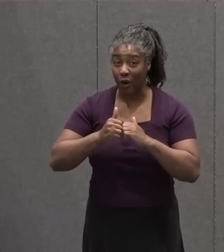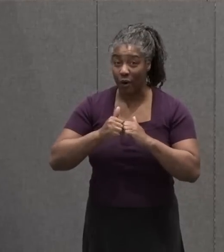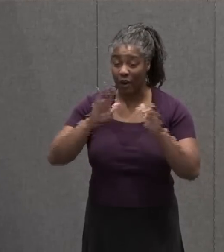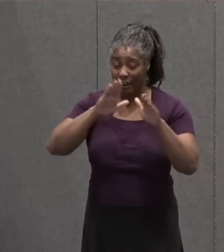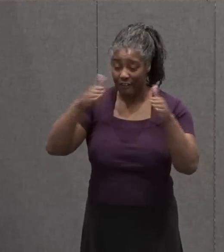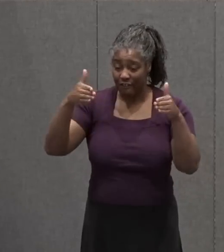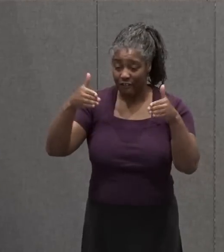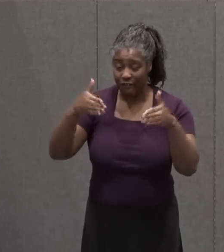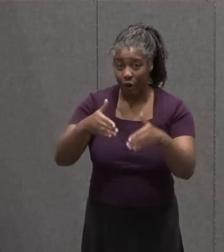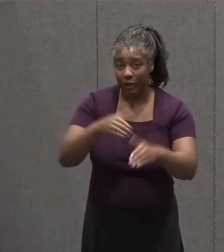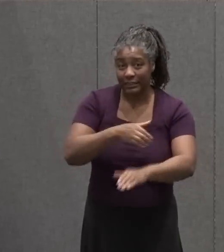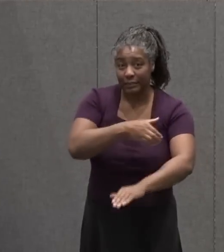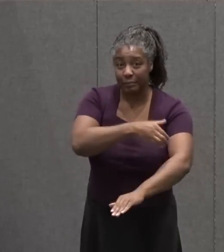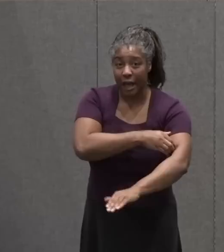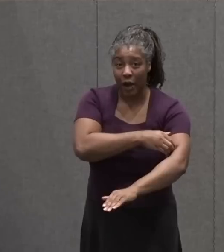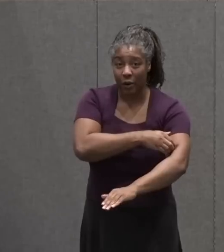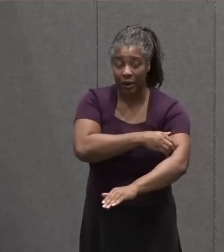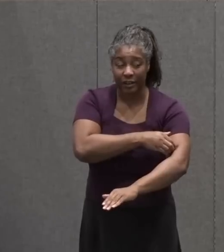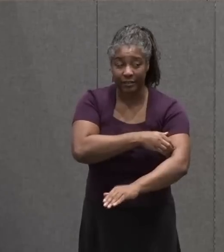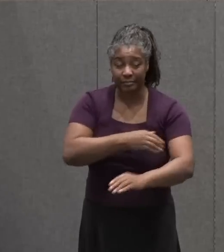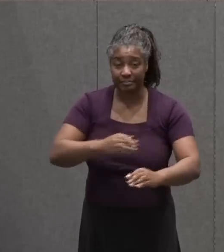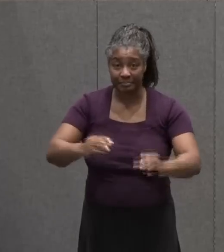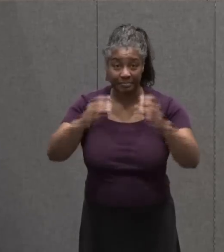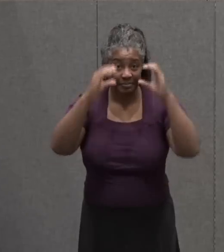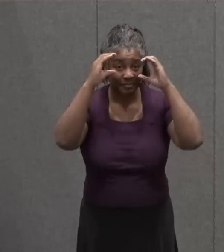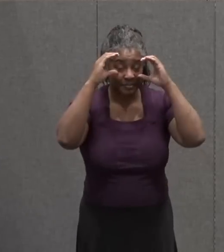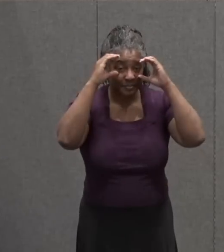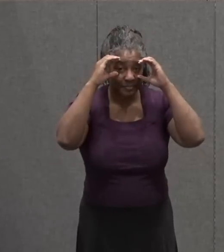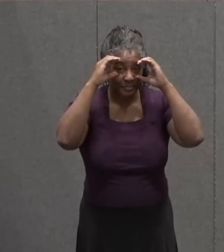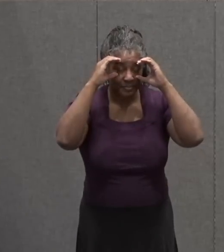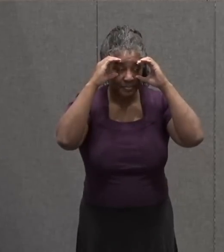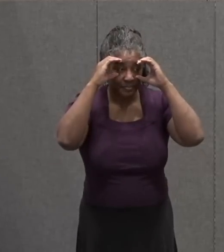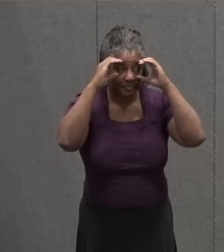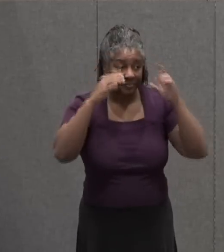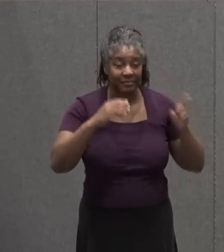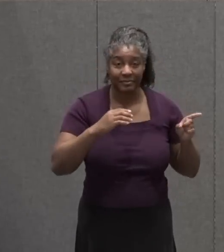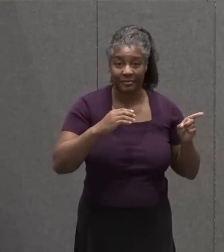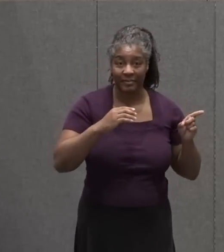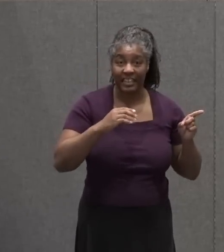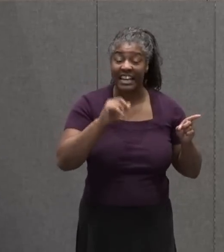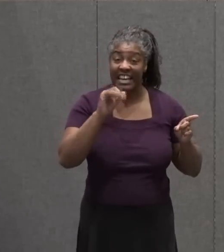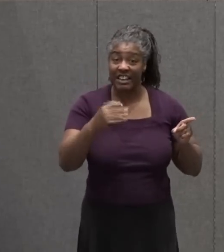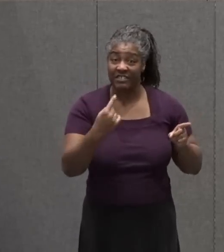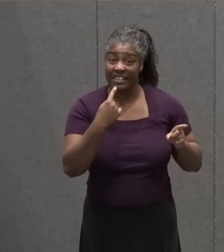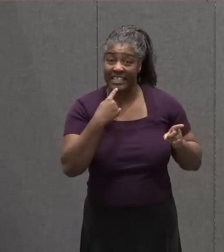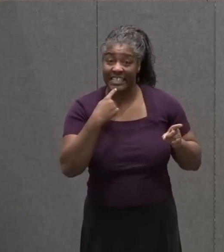Every time I say focus power, we're going to put on our focus binoculars.